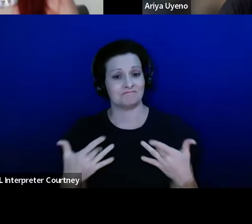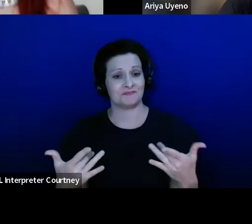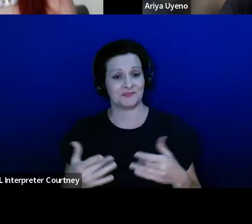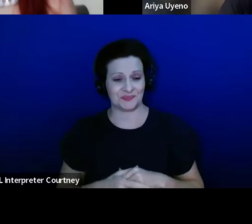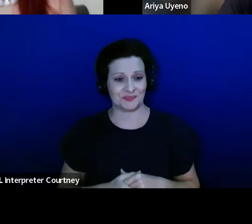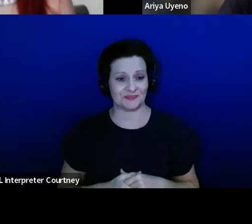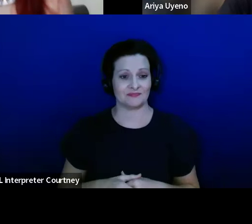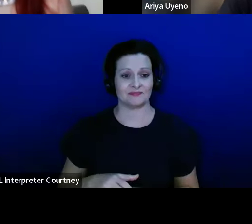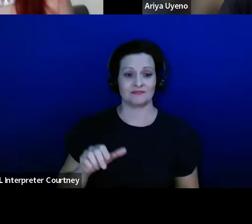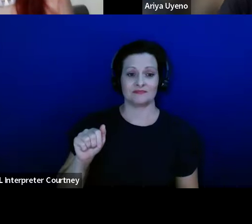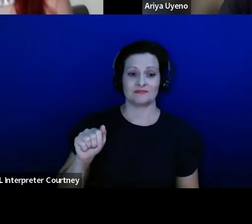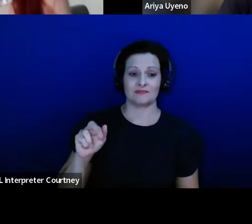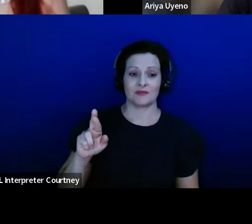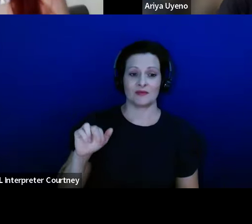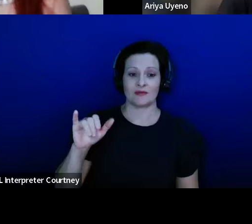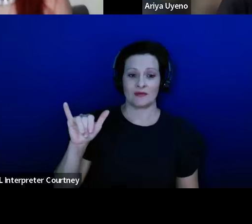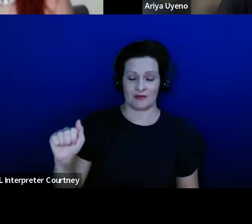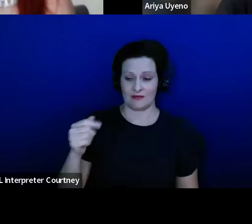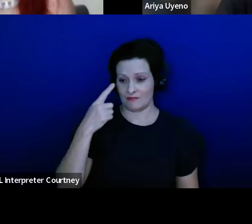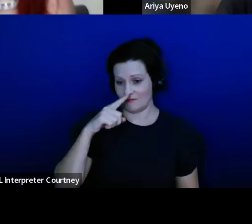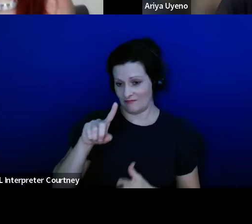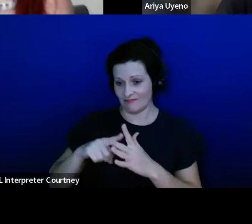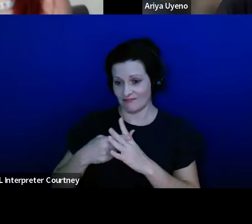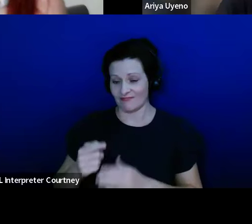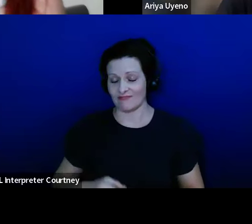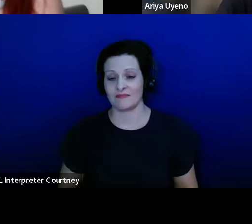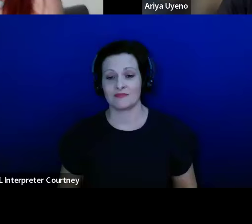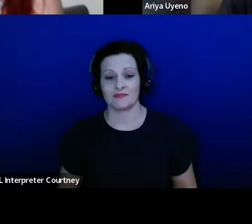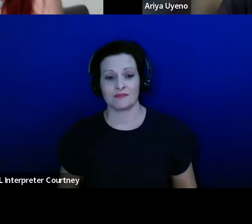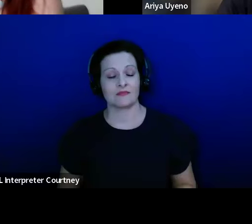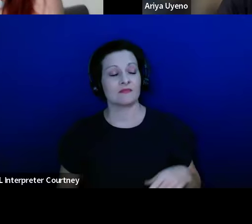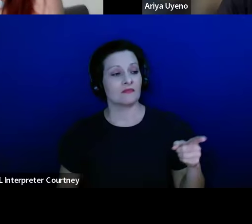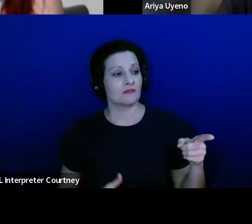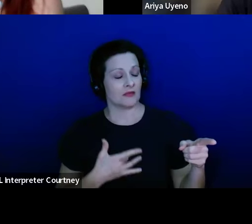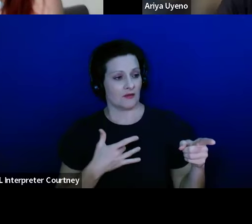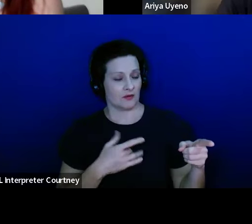Ariya, can you get us started? >> Ariya: I feel very strongly that